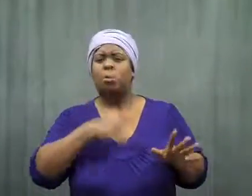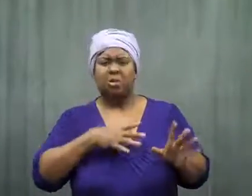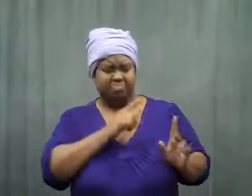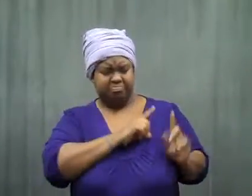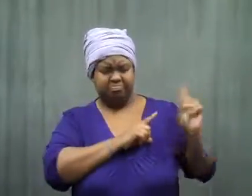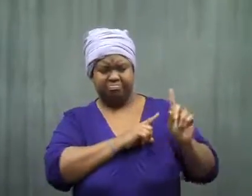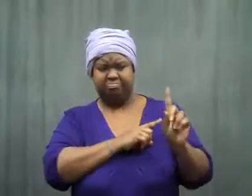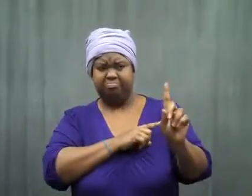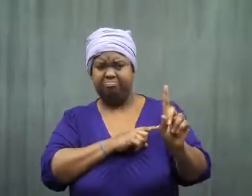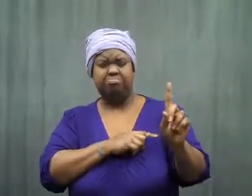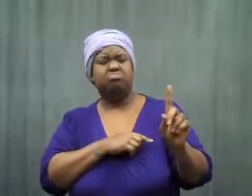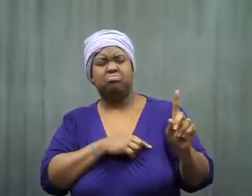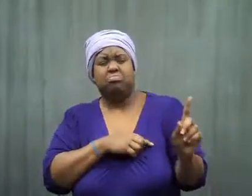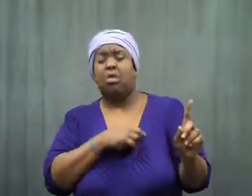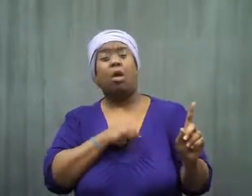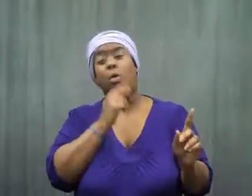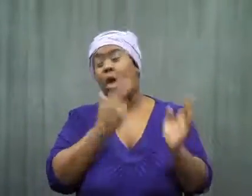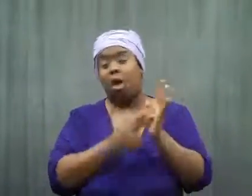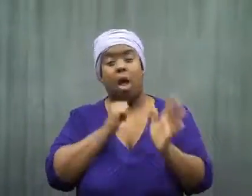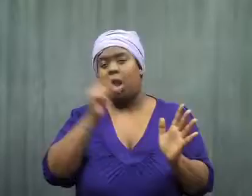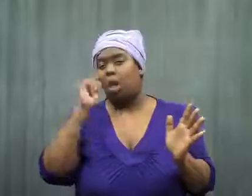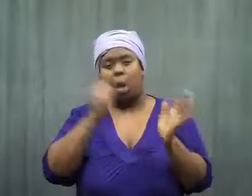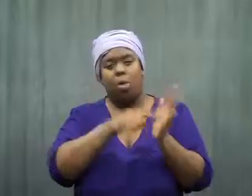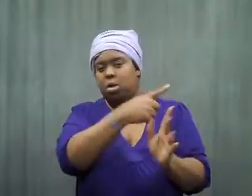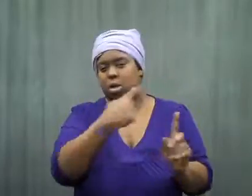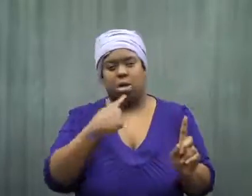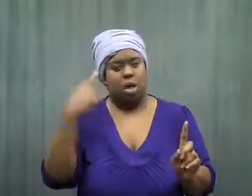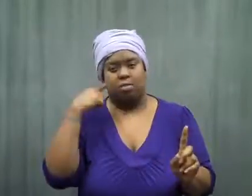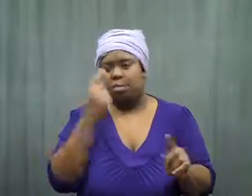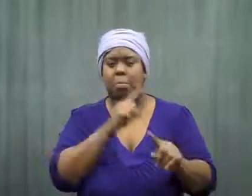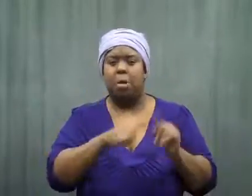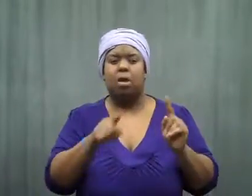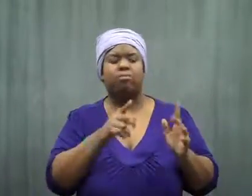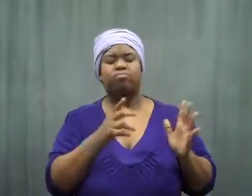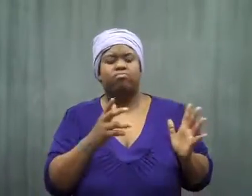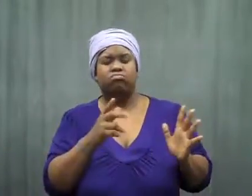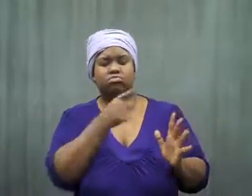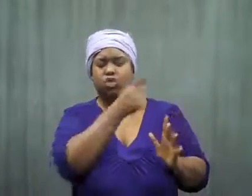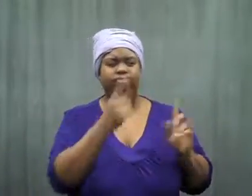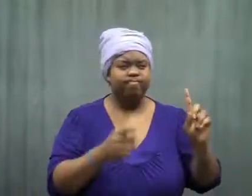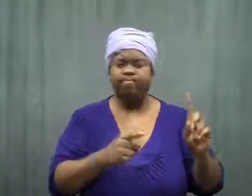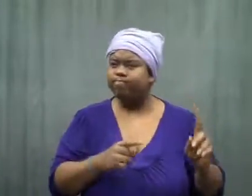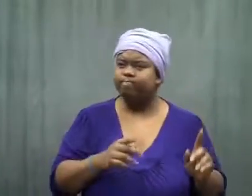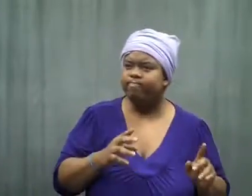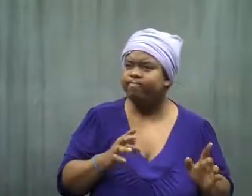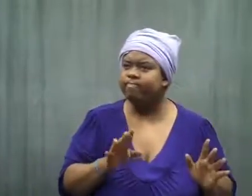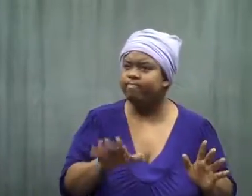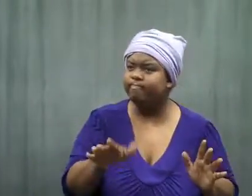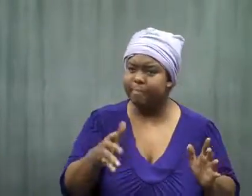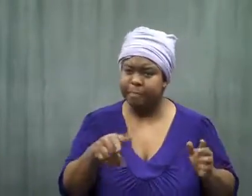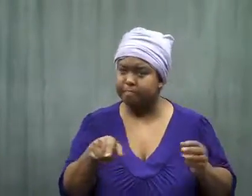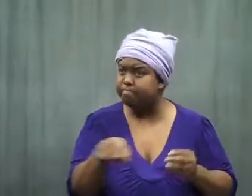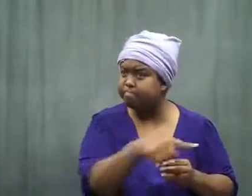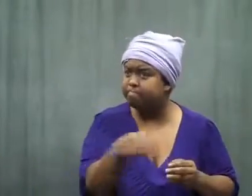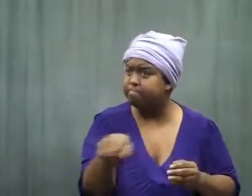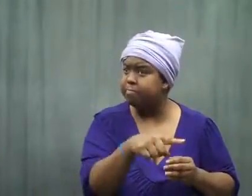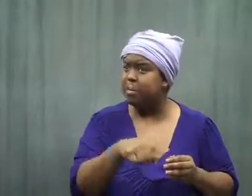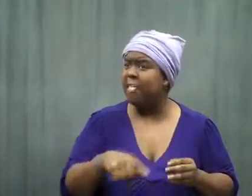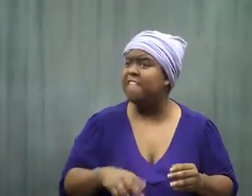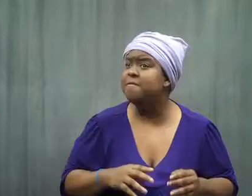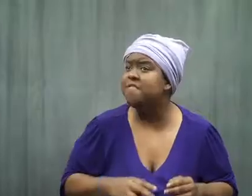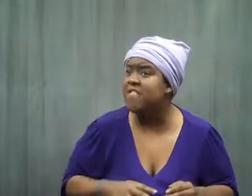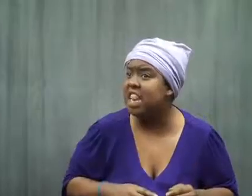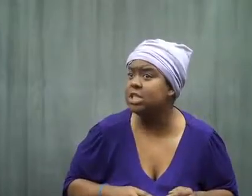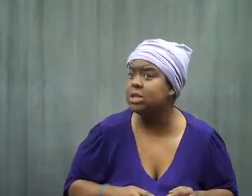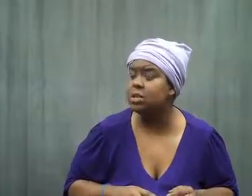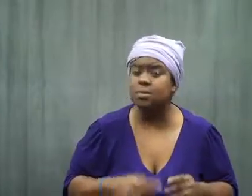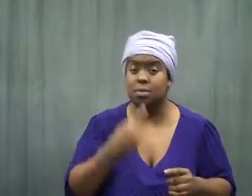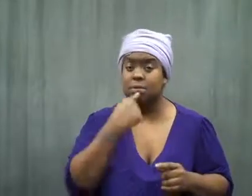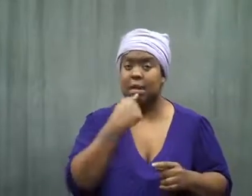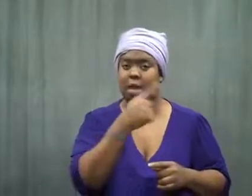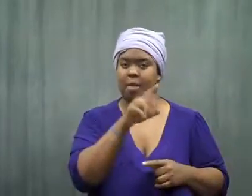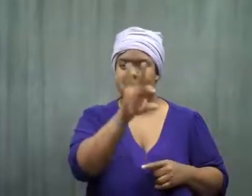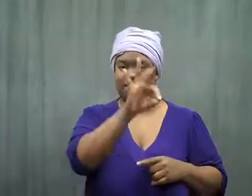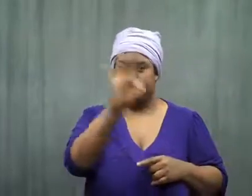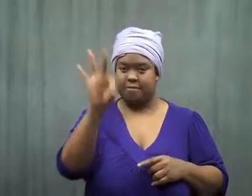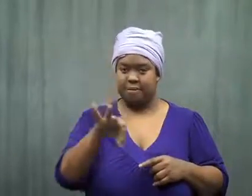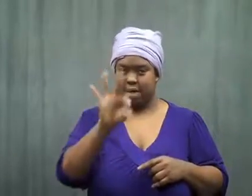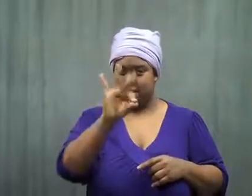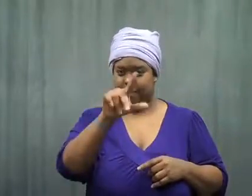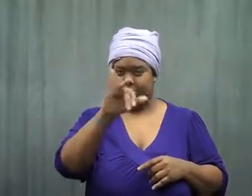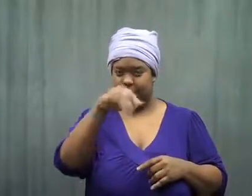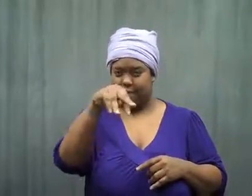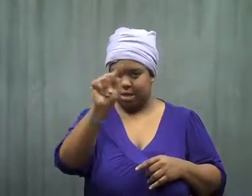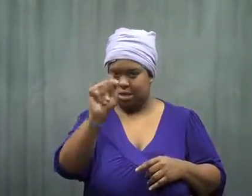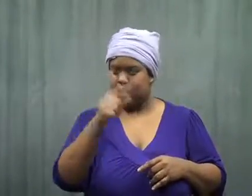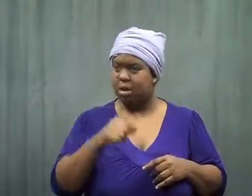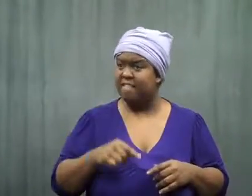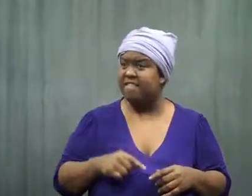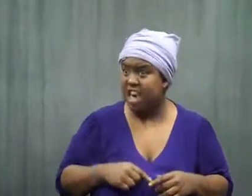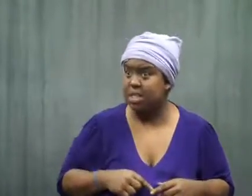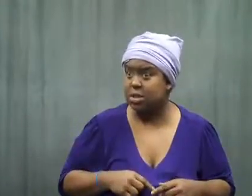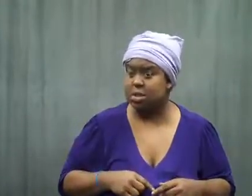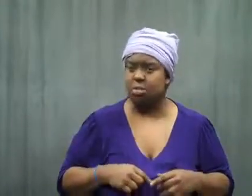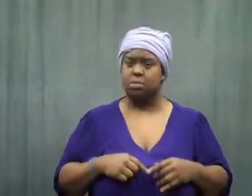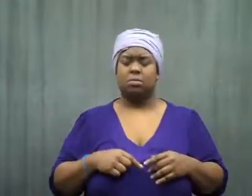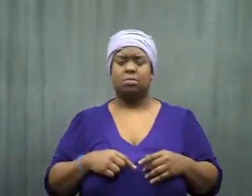This woman walked past me, I didn't notice that she was deaf.